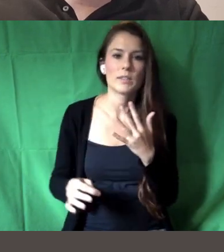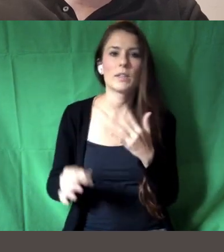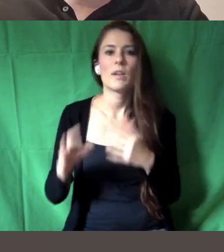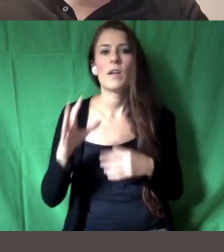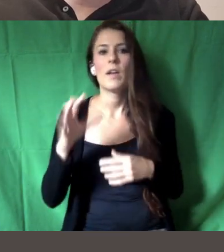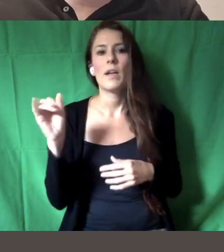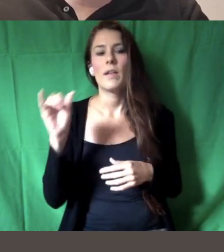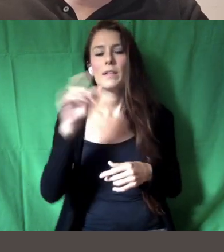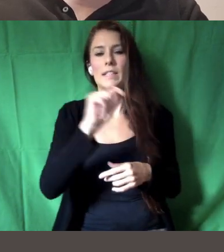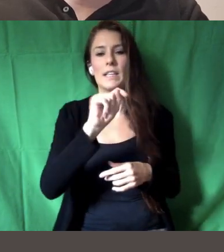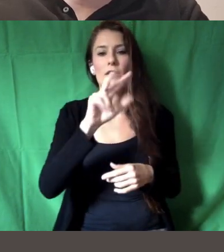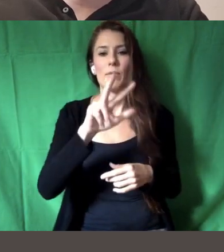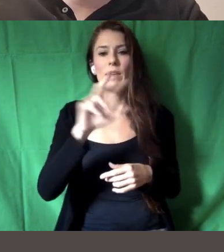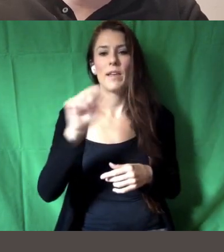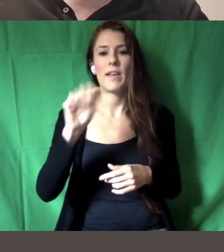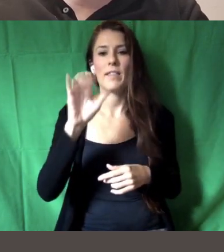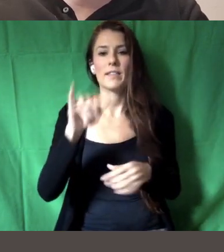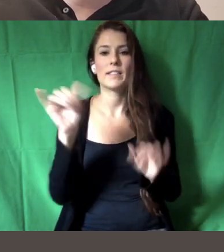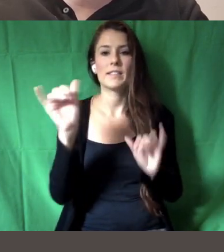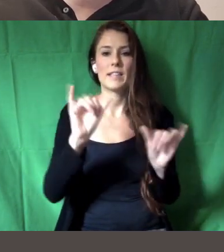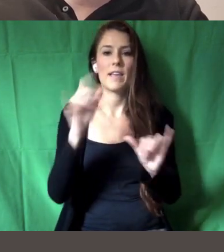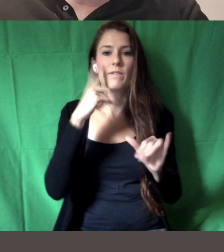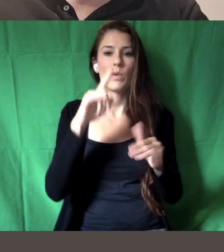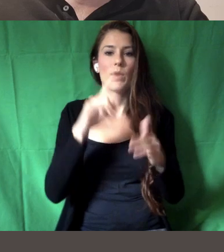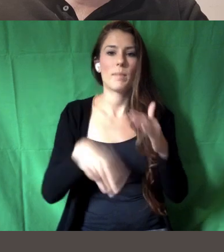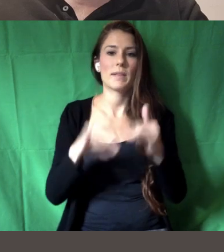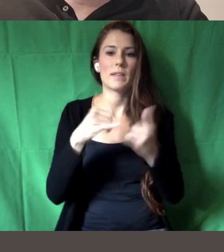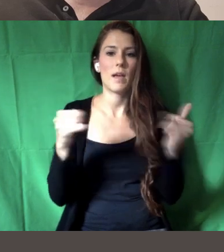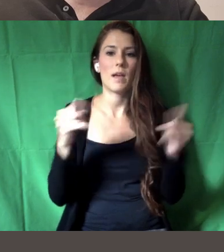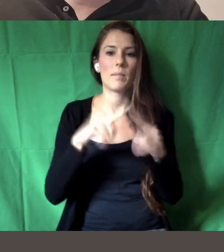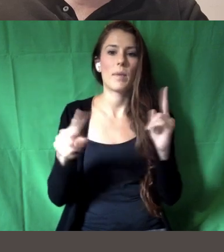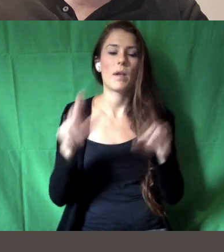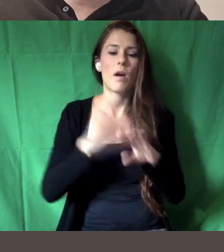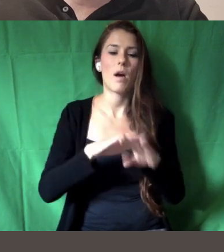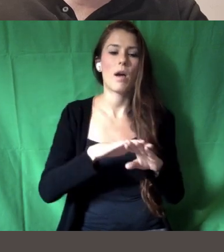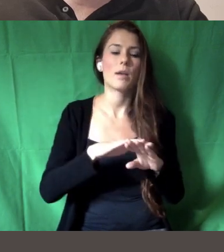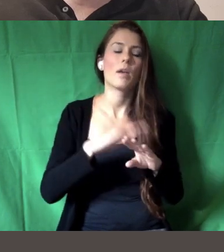the same instance type as for baseline but upgraded to Python 3.12.